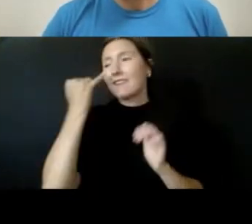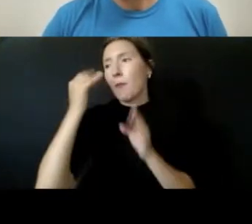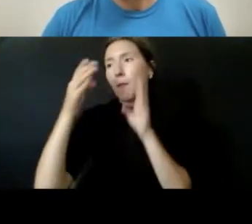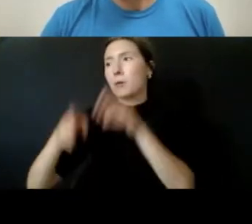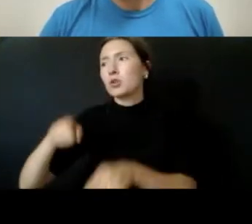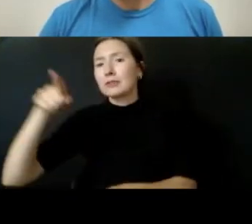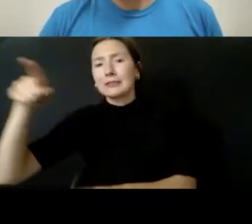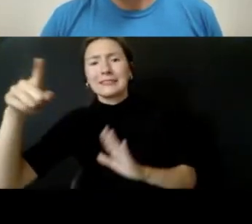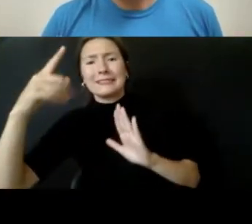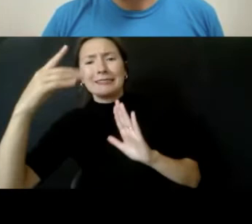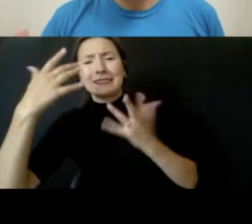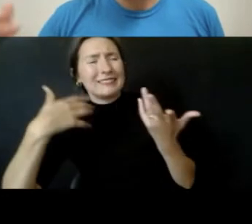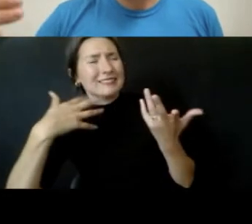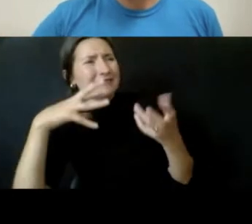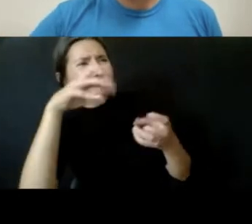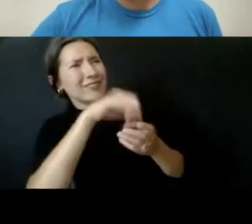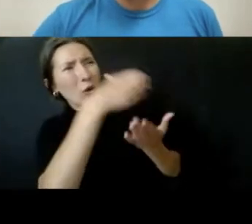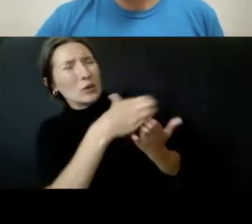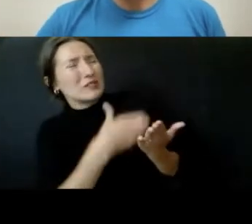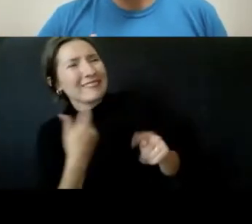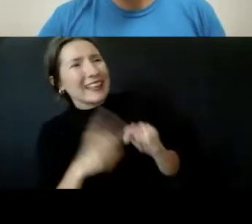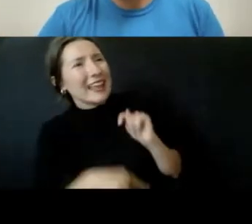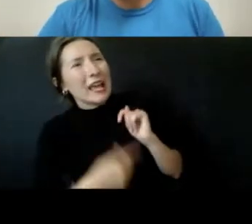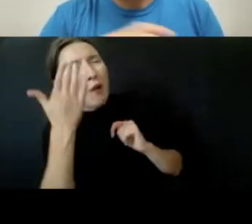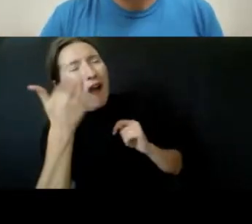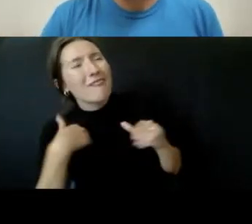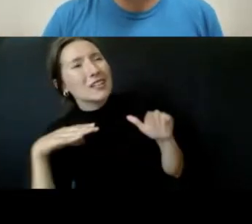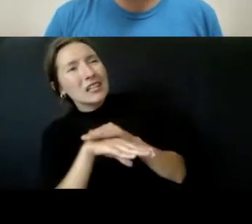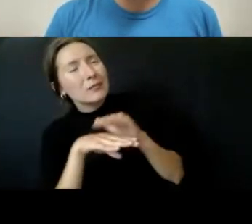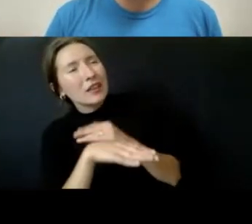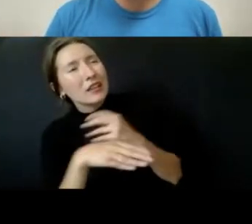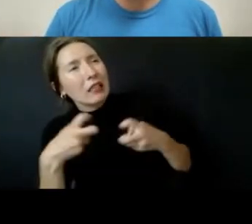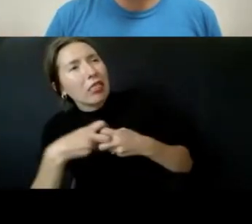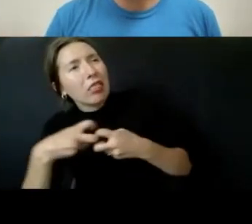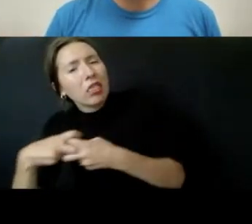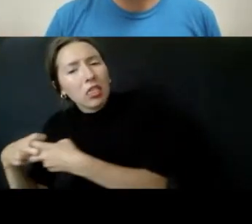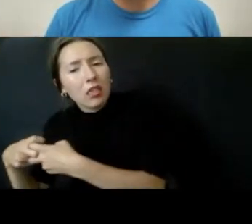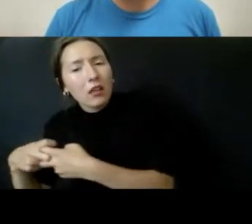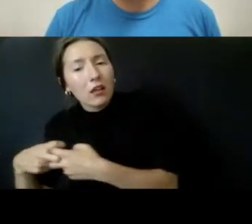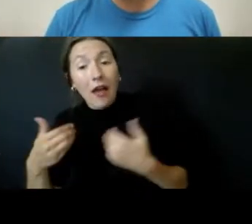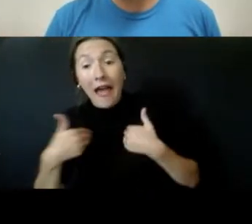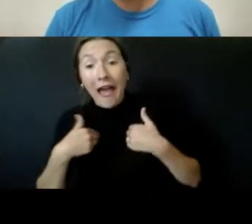create a communication channel that allows people to tell you when they find something